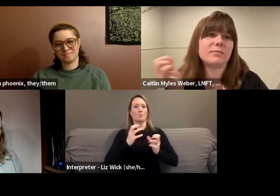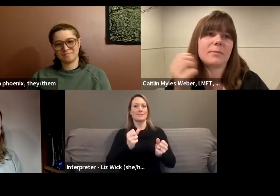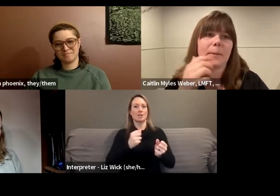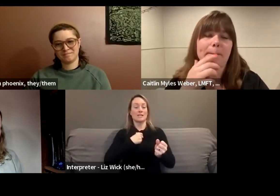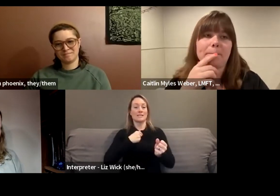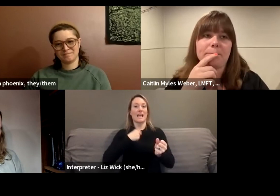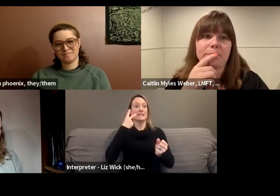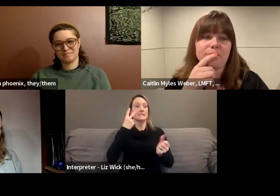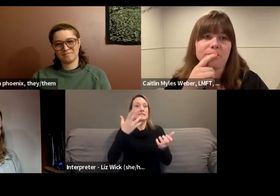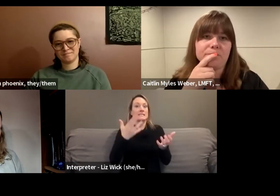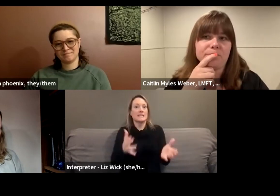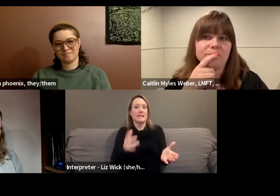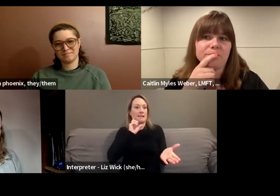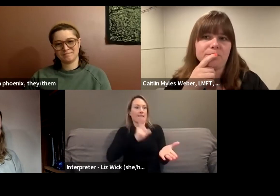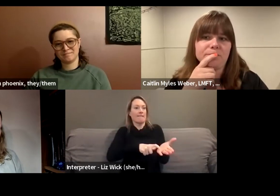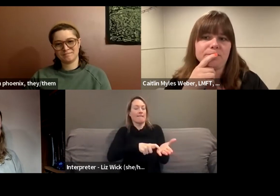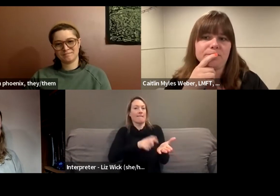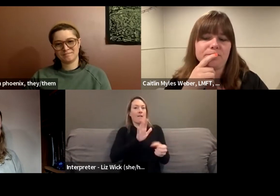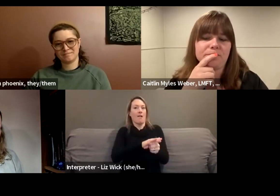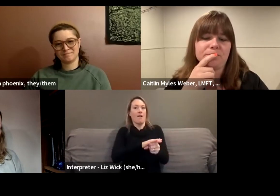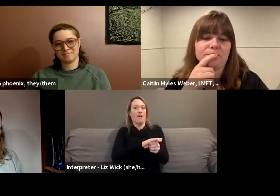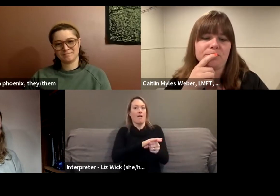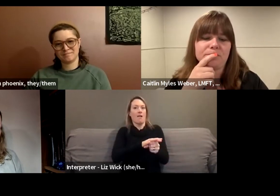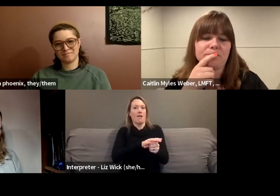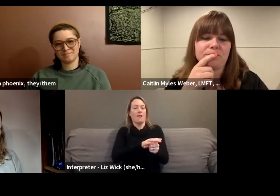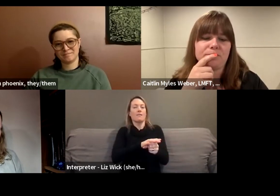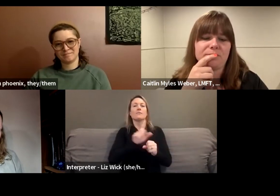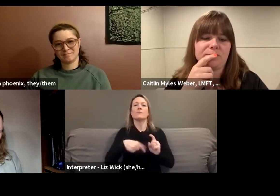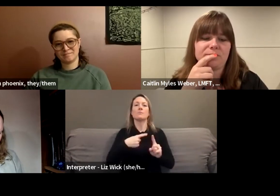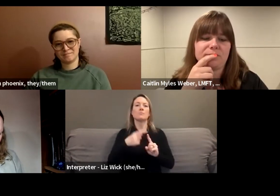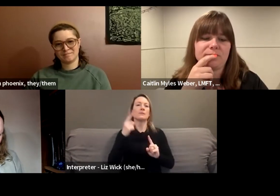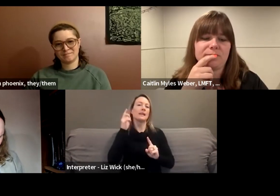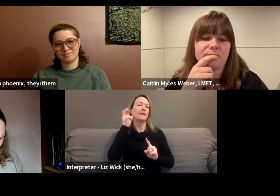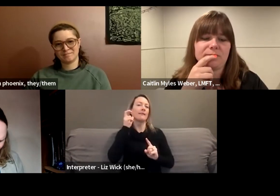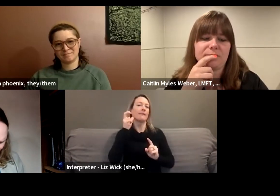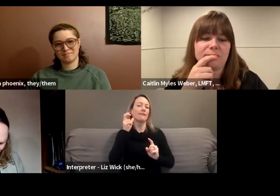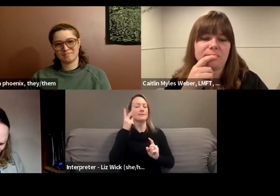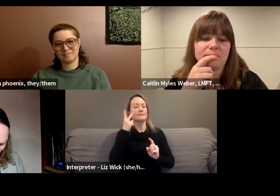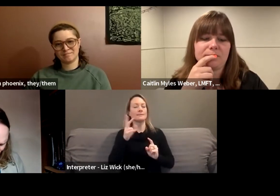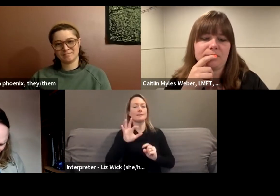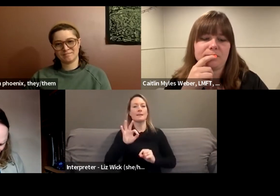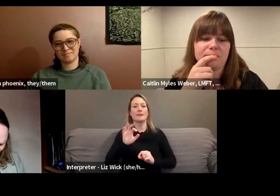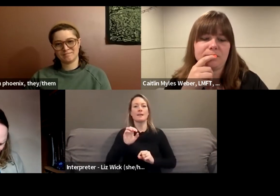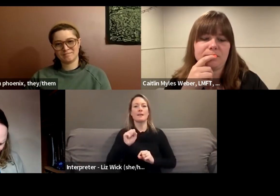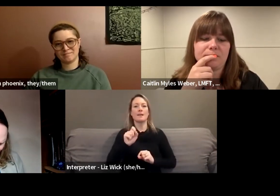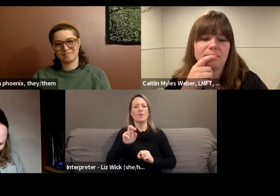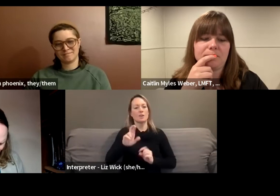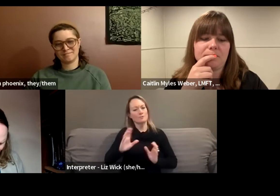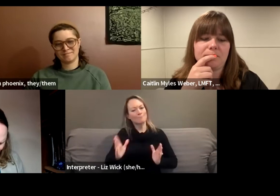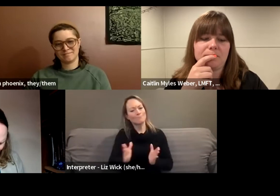So I think when I hear foster resilience, it almost feels like I have a hand in creating it,